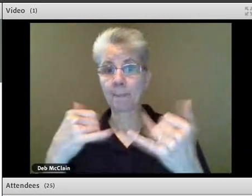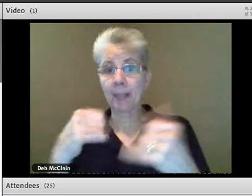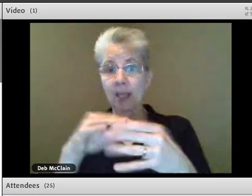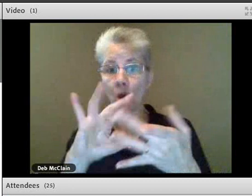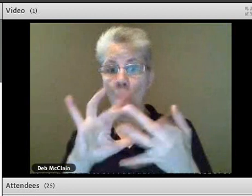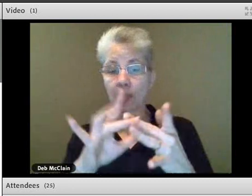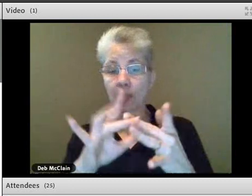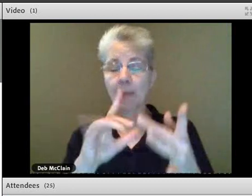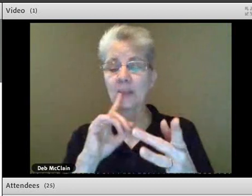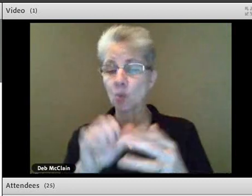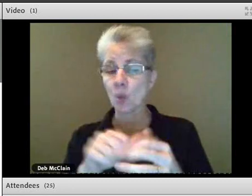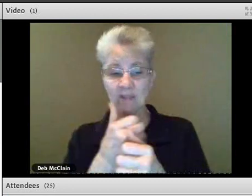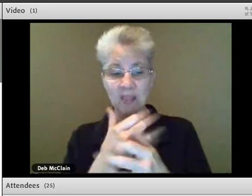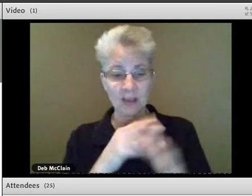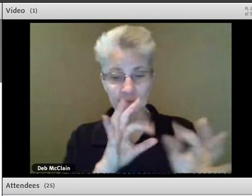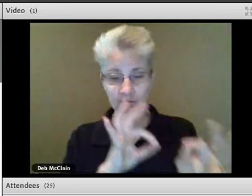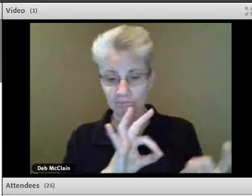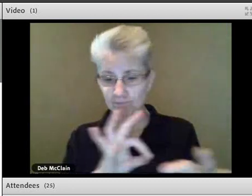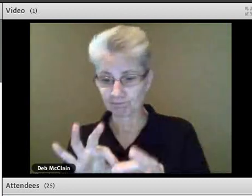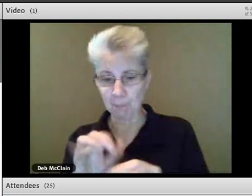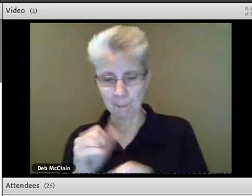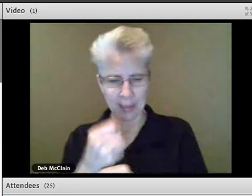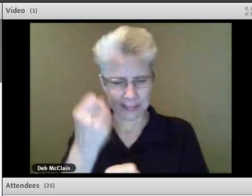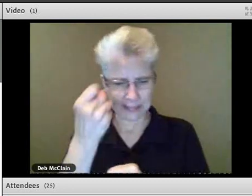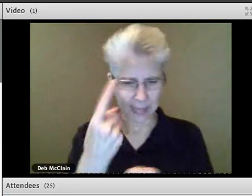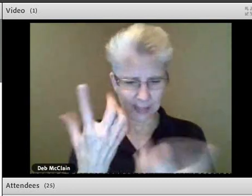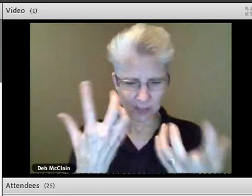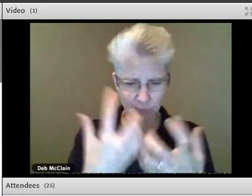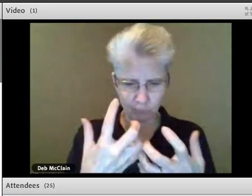so making sure that everything makes sense. Put it on a whiteboard.